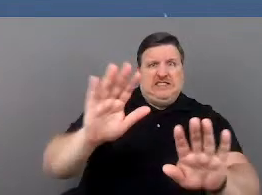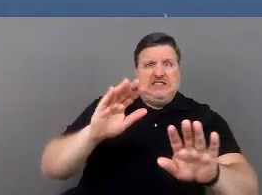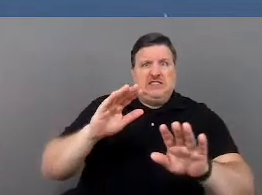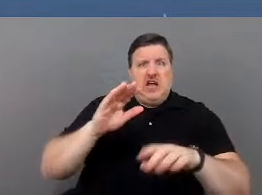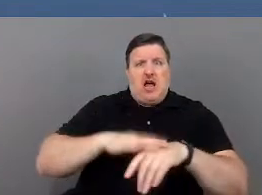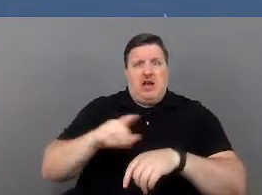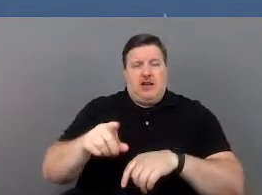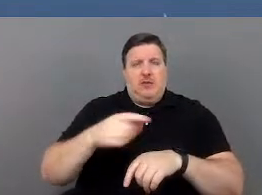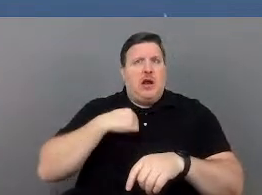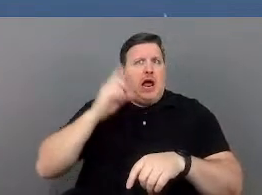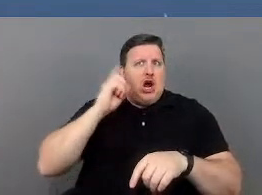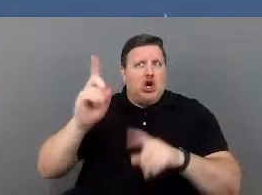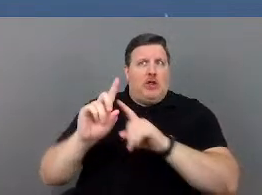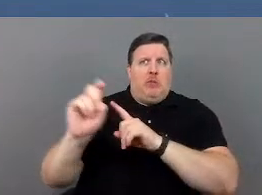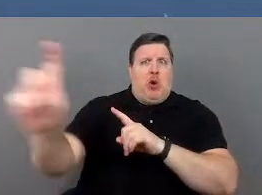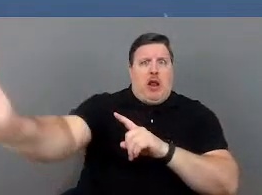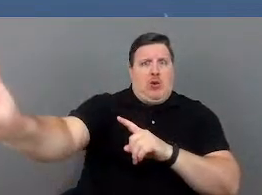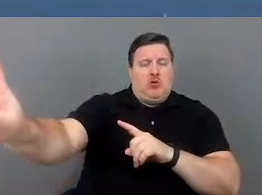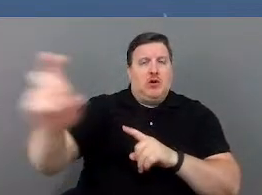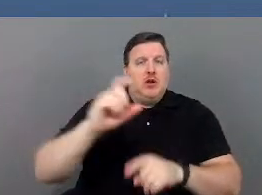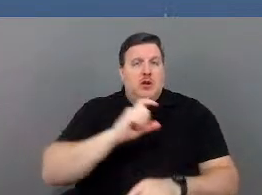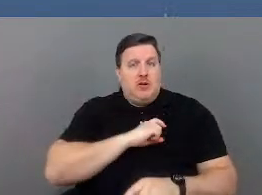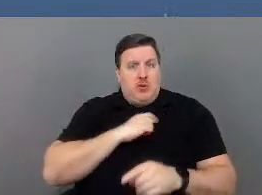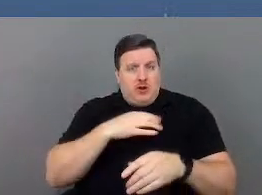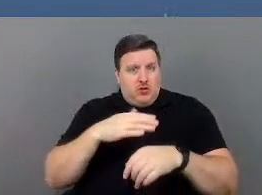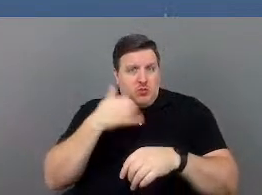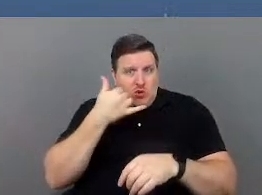THE POLICE WERE CALLED AND I FILLED OUT A REPORT DETAILING EVERYTHING THAT WAS STOLEN.